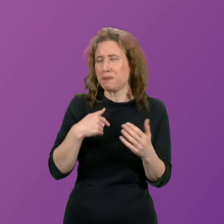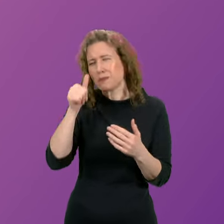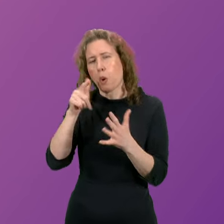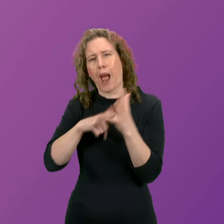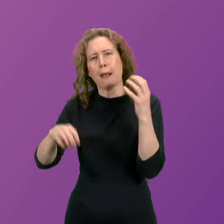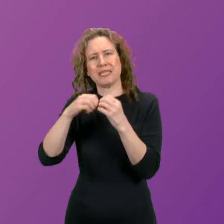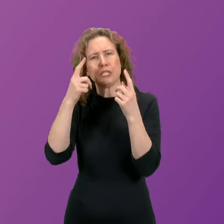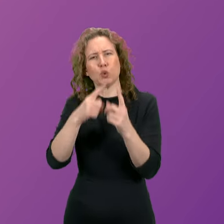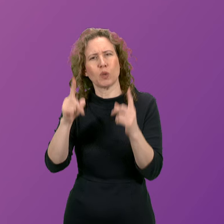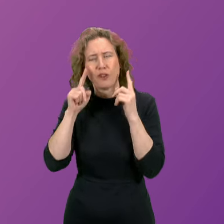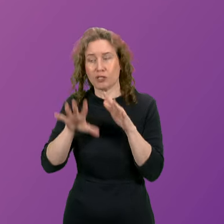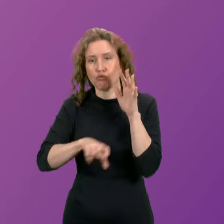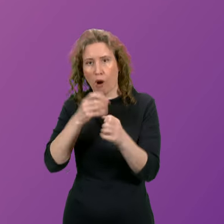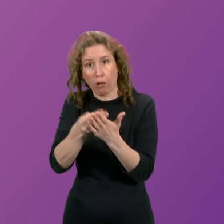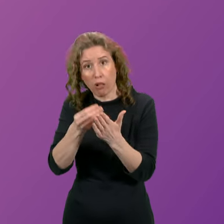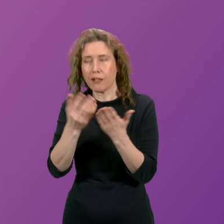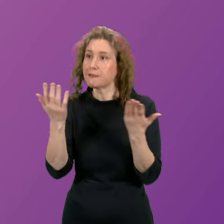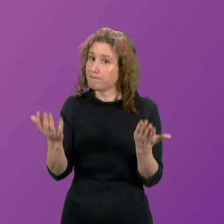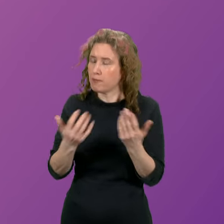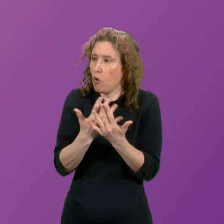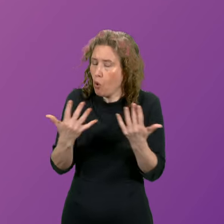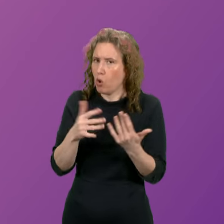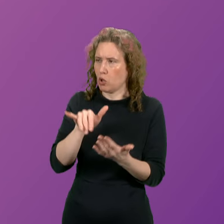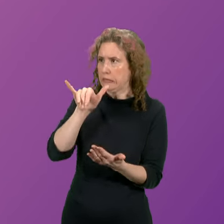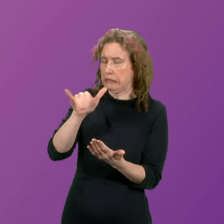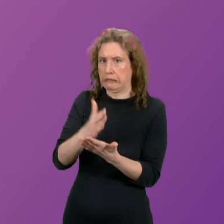University of Aberdeen, where there is “significant doubt” about its ability